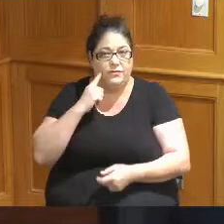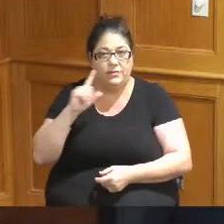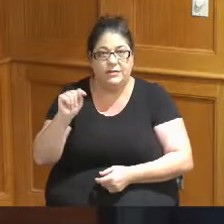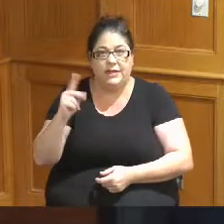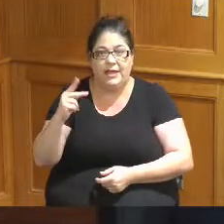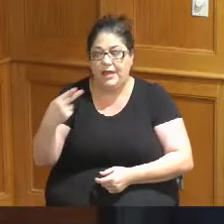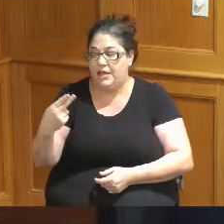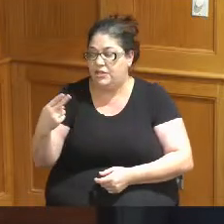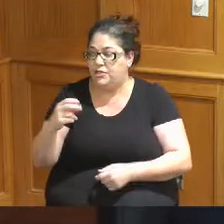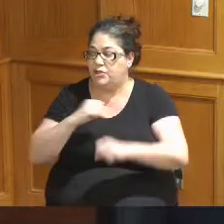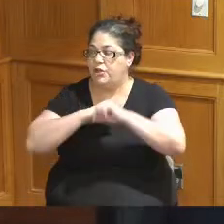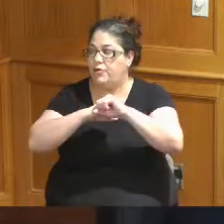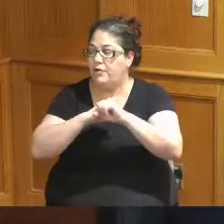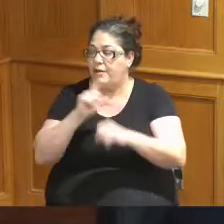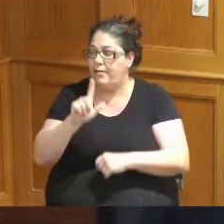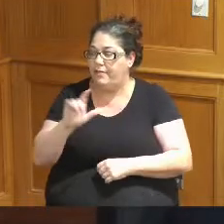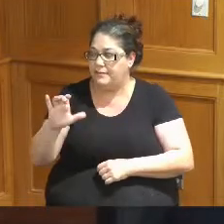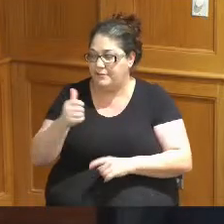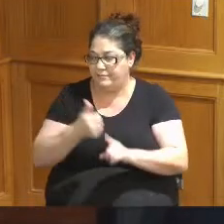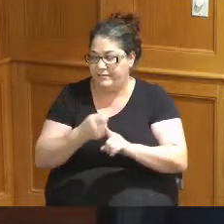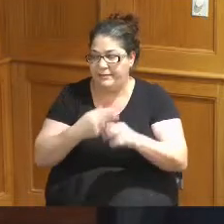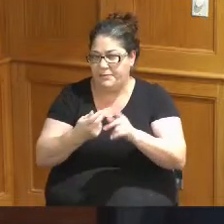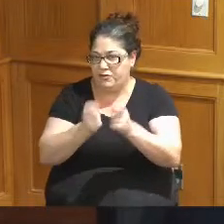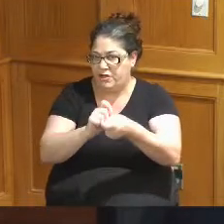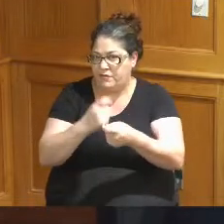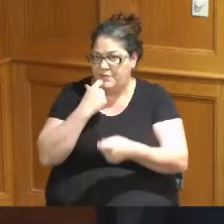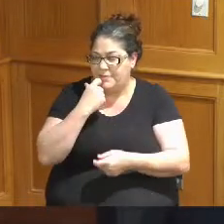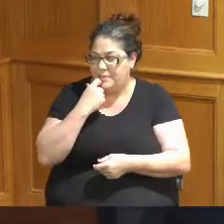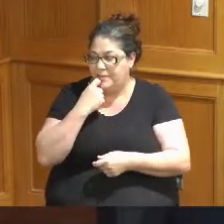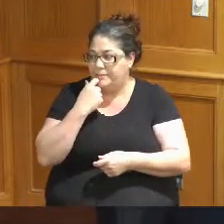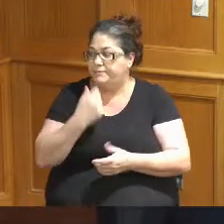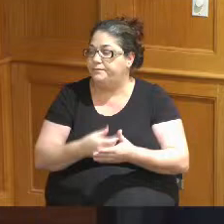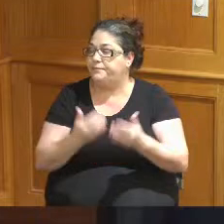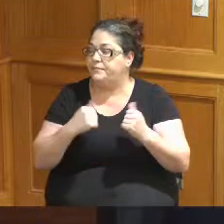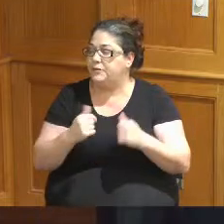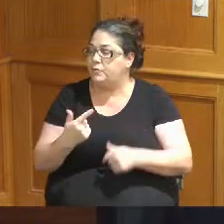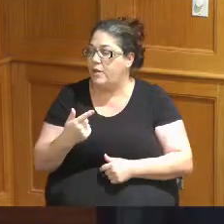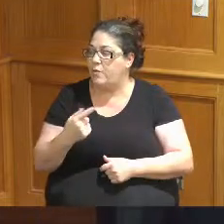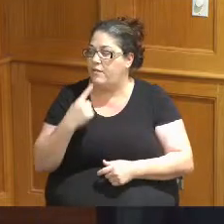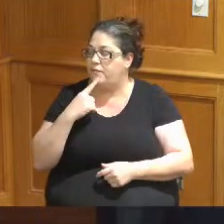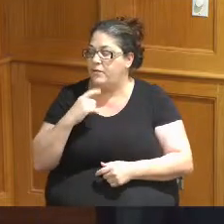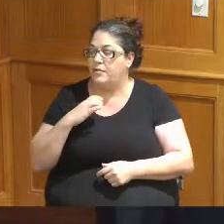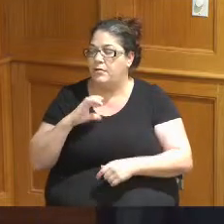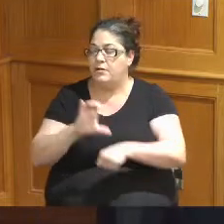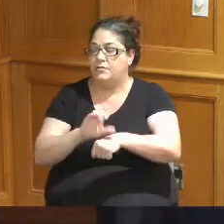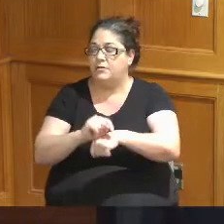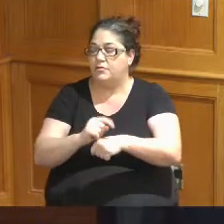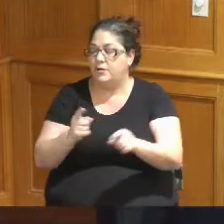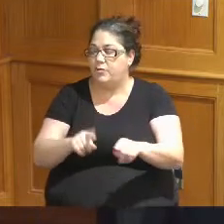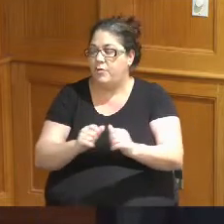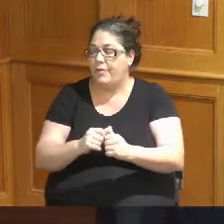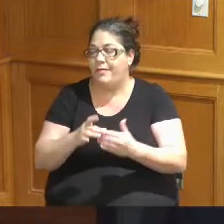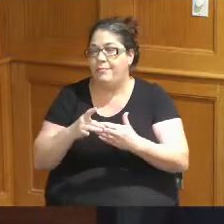TKH security LLC item number 21 is a Consulting agreement for our parking guidance system which